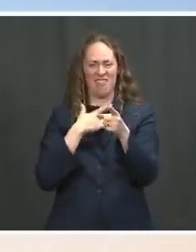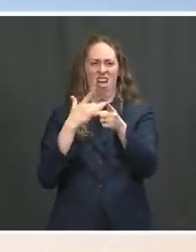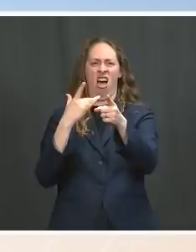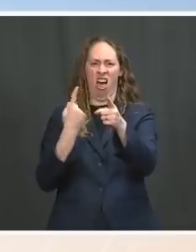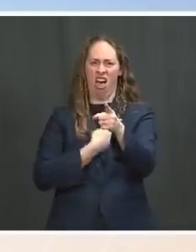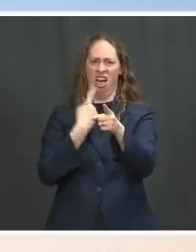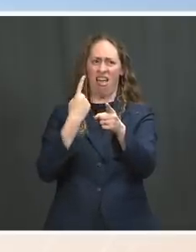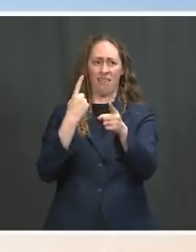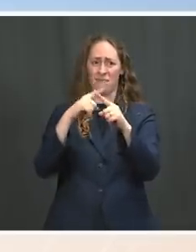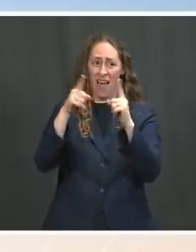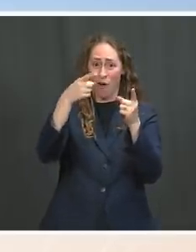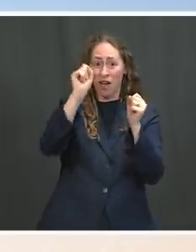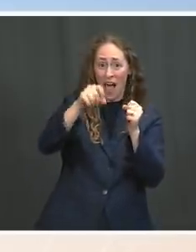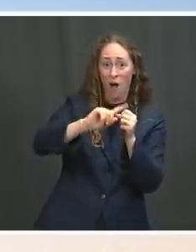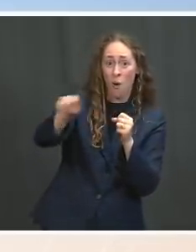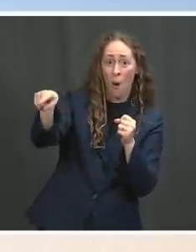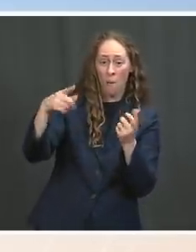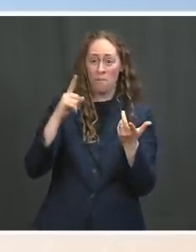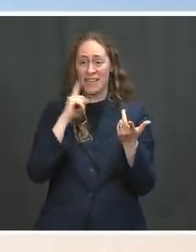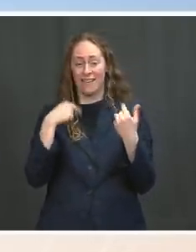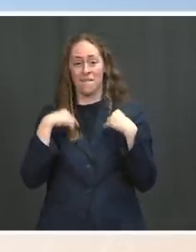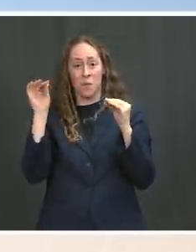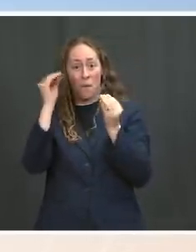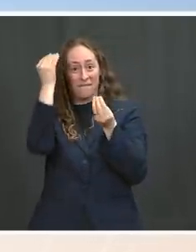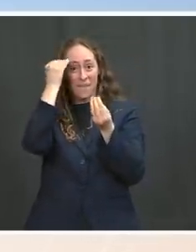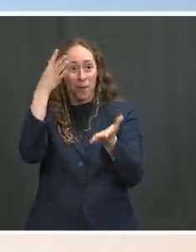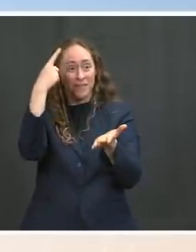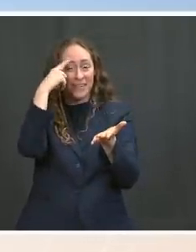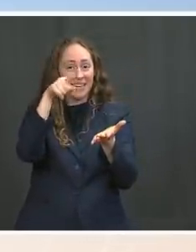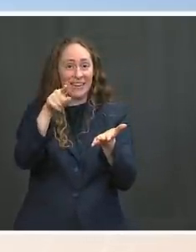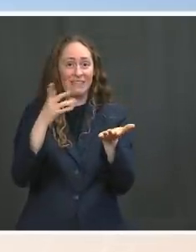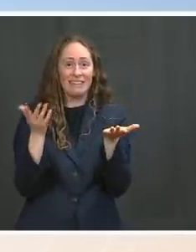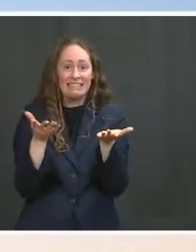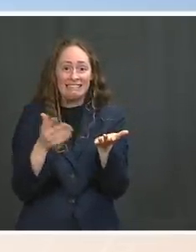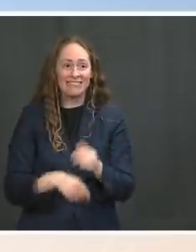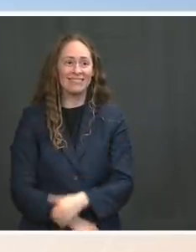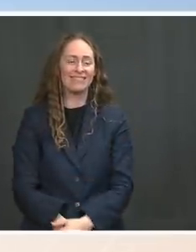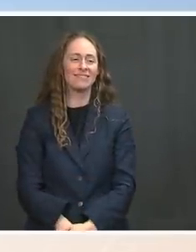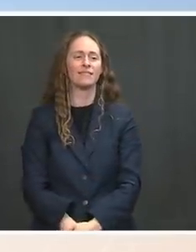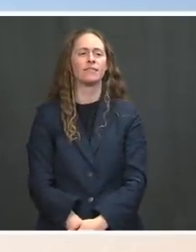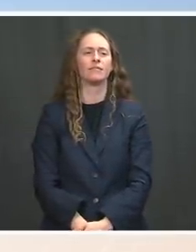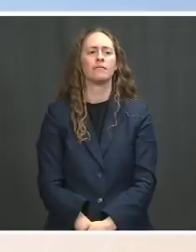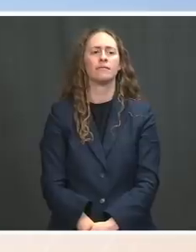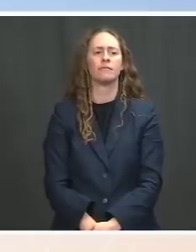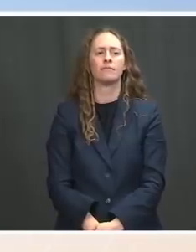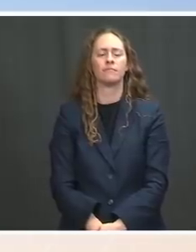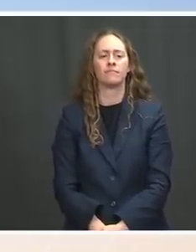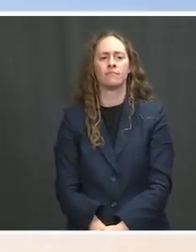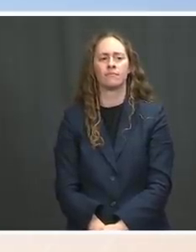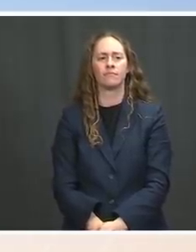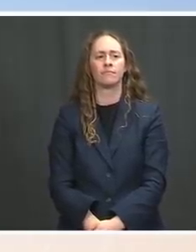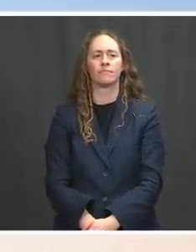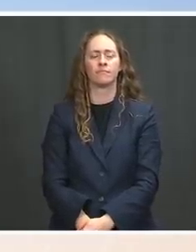about the inflation report today -- Ms. Psaki: Yeah. >> The Press: -- and how the administration sees these numbers.